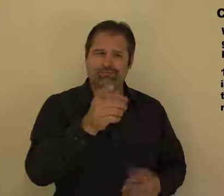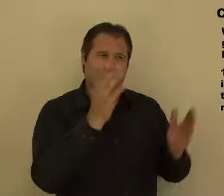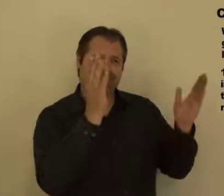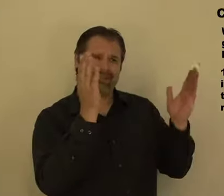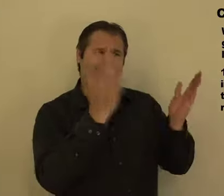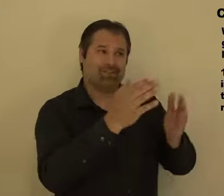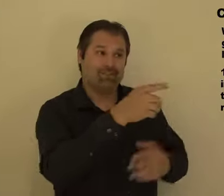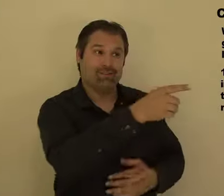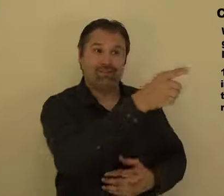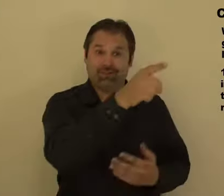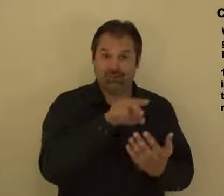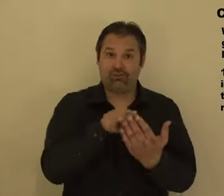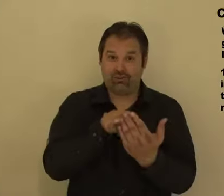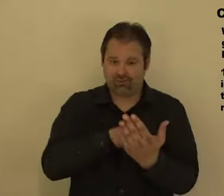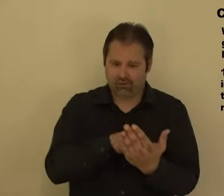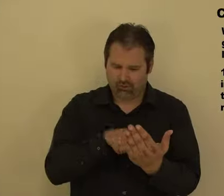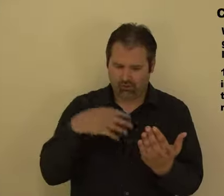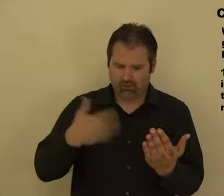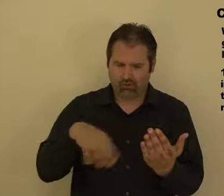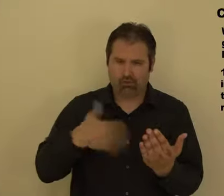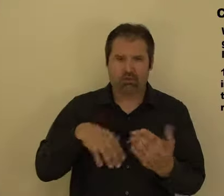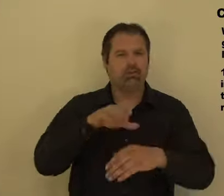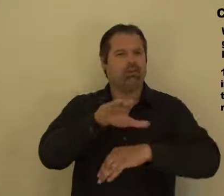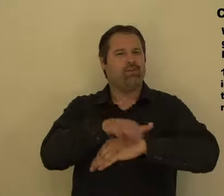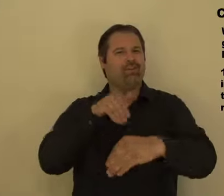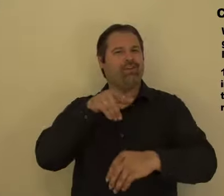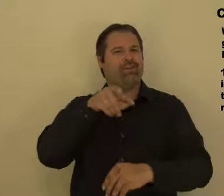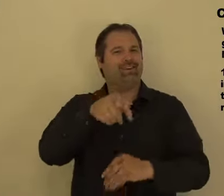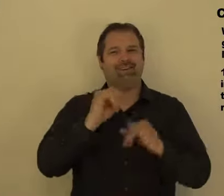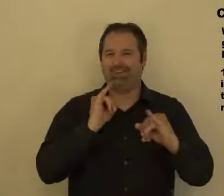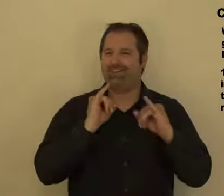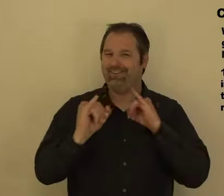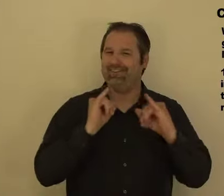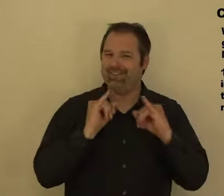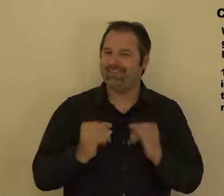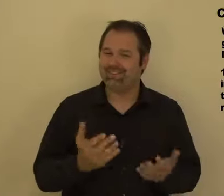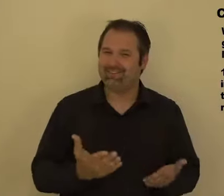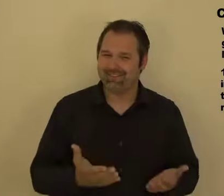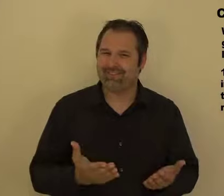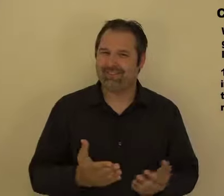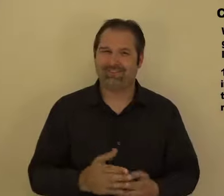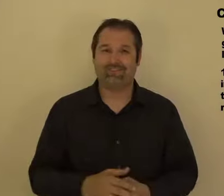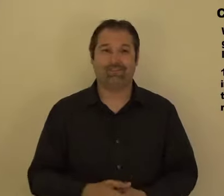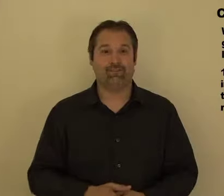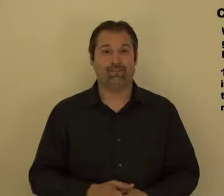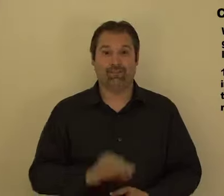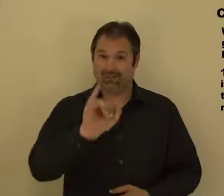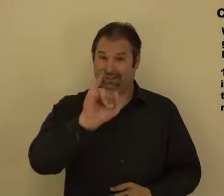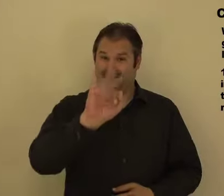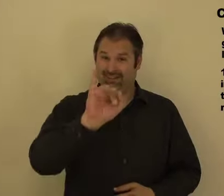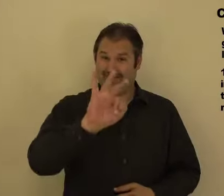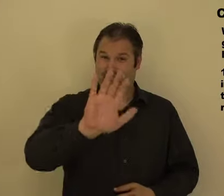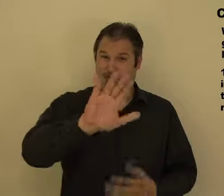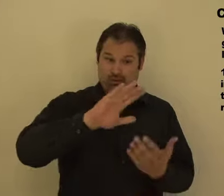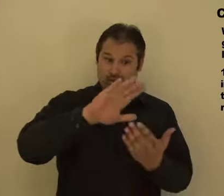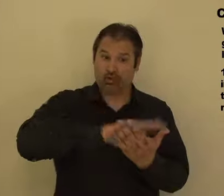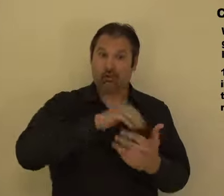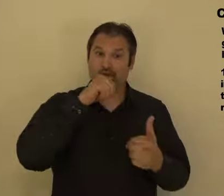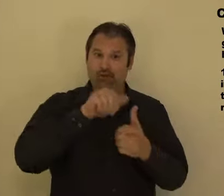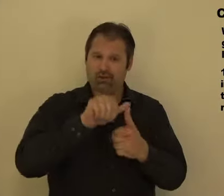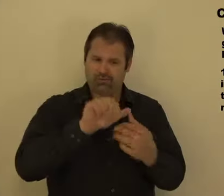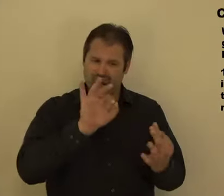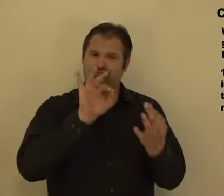Between the cover letter and the resume you want the reader to realize that you are a good